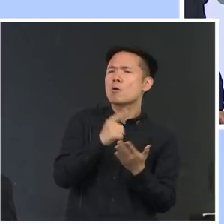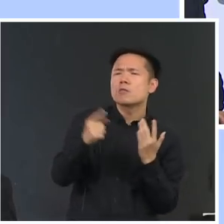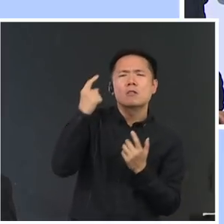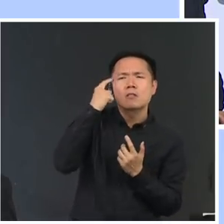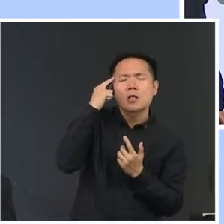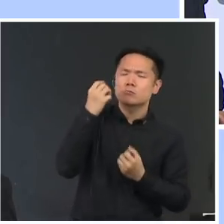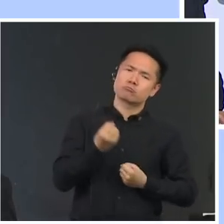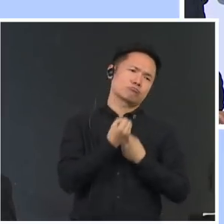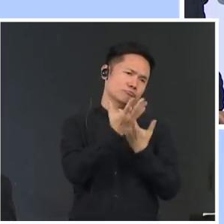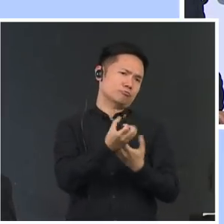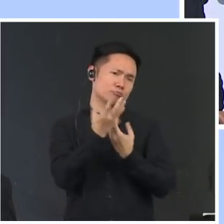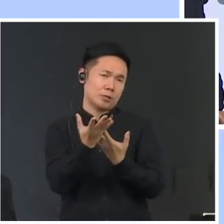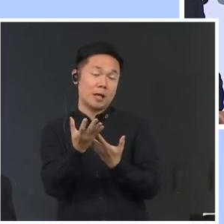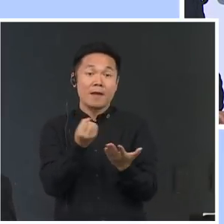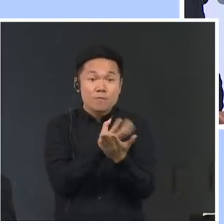accessibility and the right to